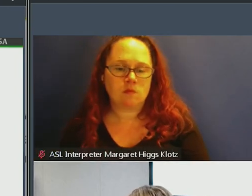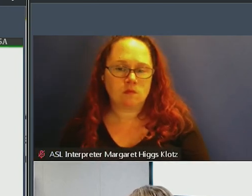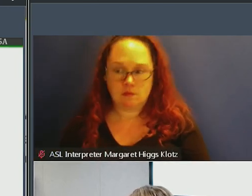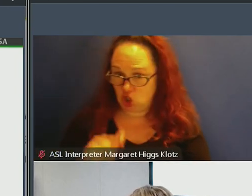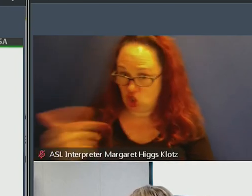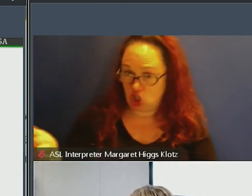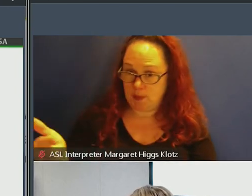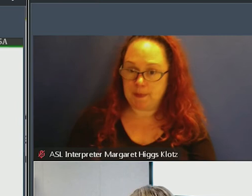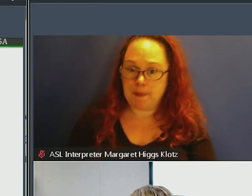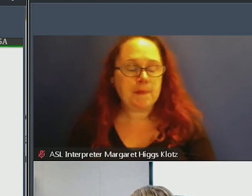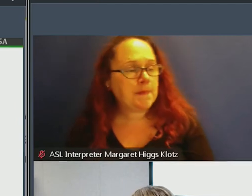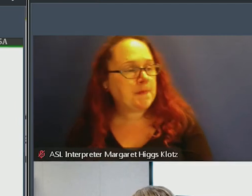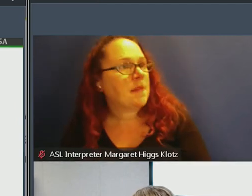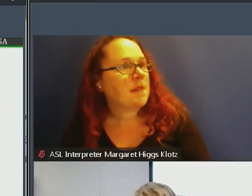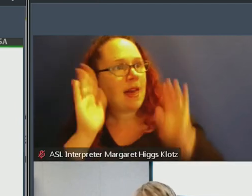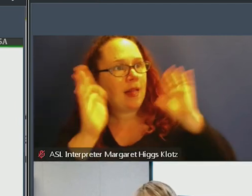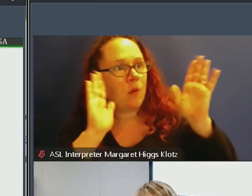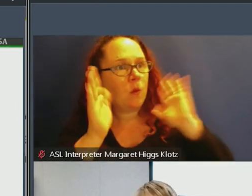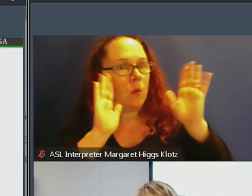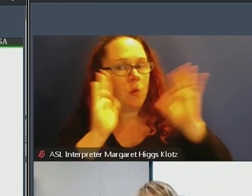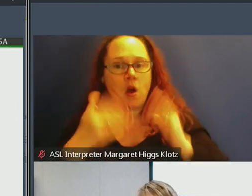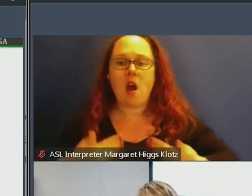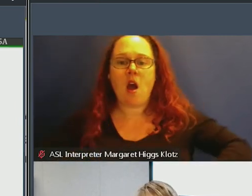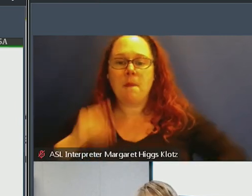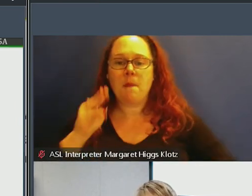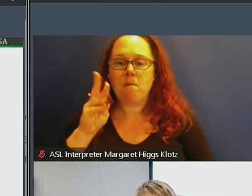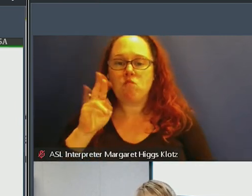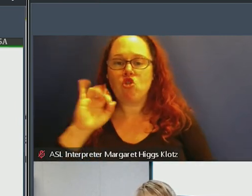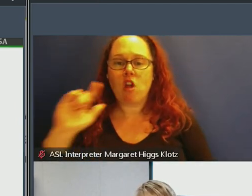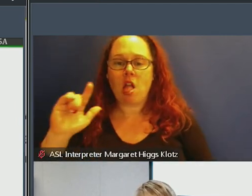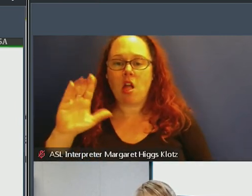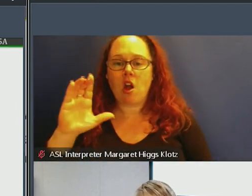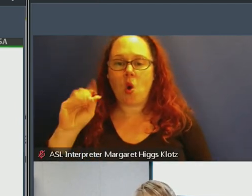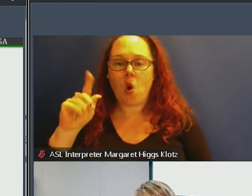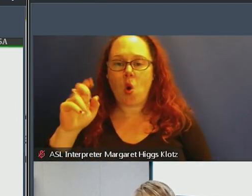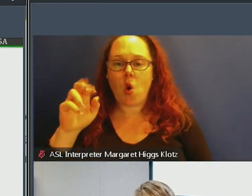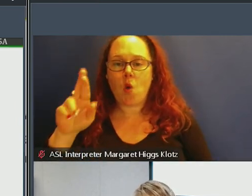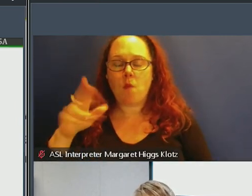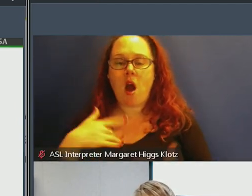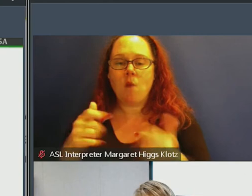Okay. Hello. I'm Miriam Cooper. I'm with the rotor Ridge community.